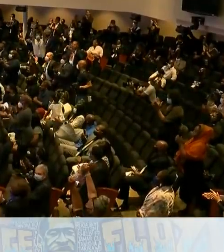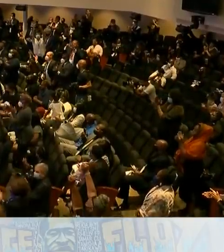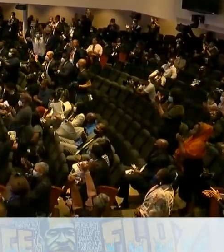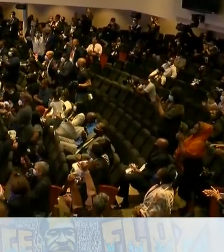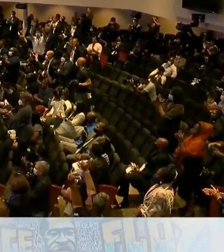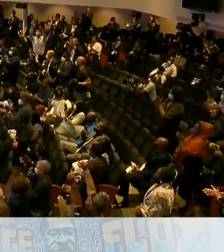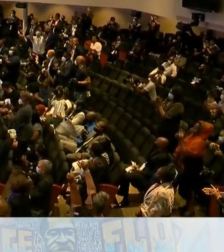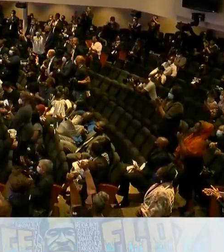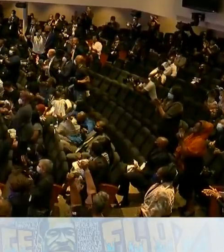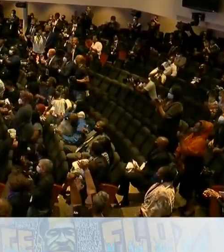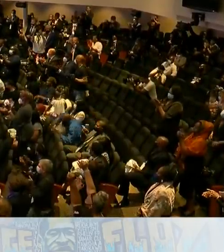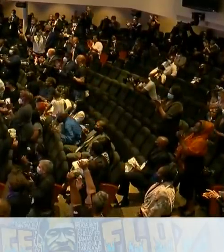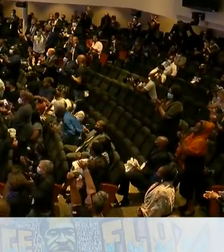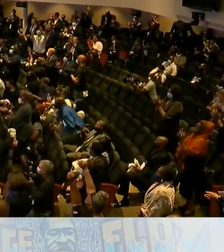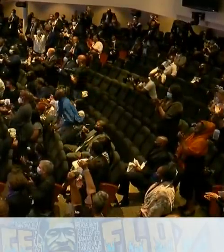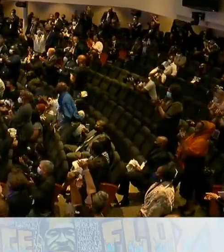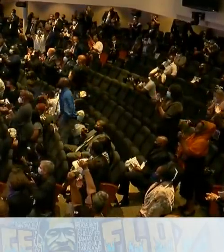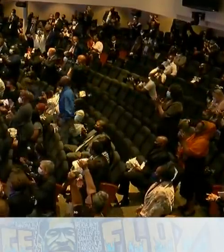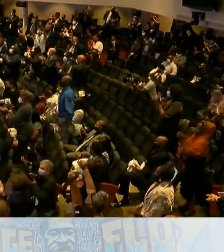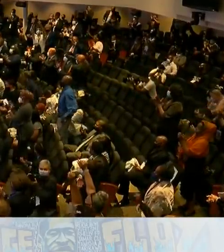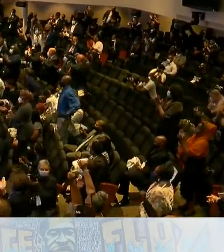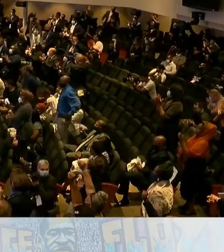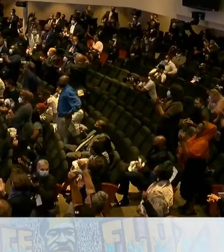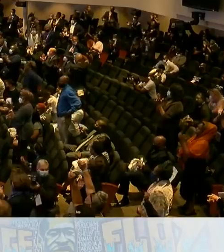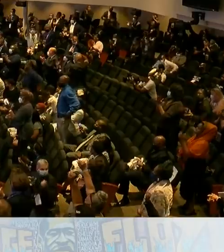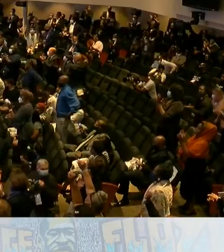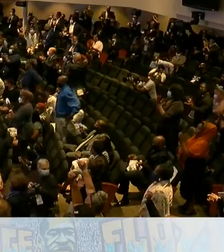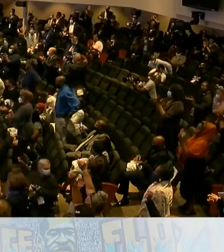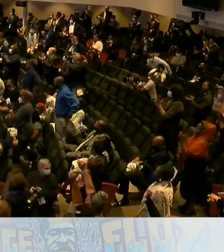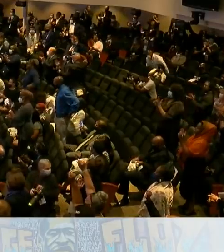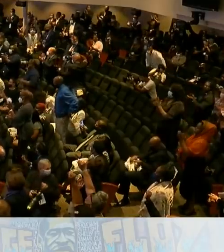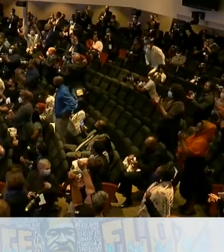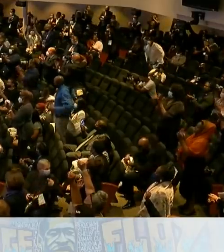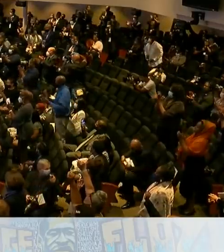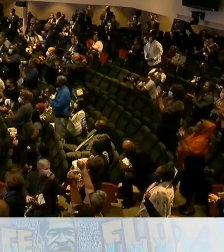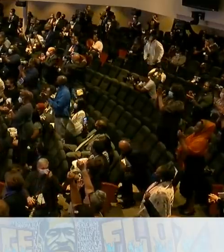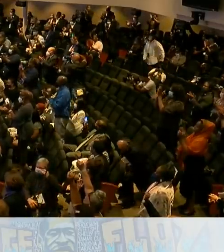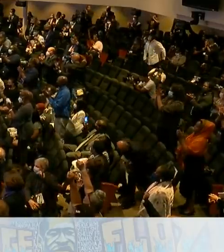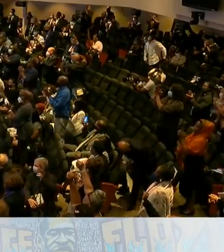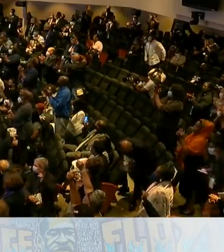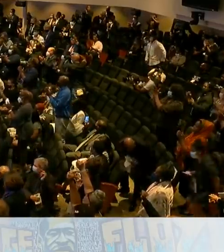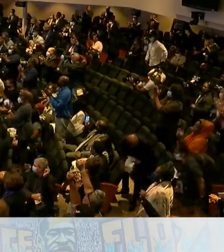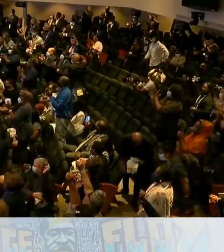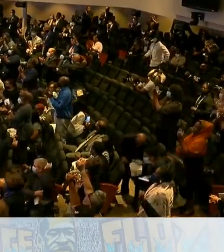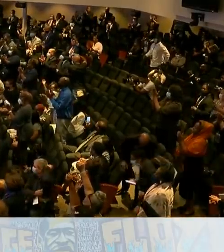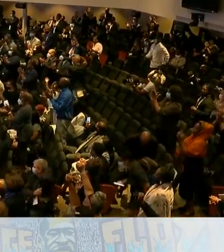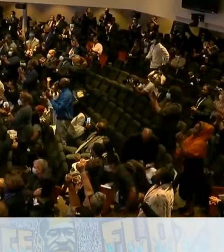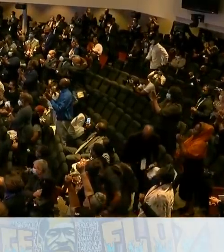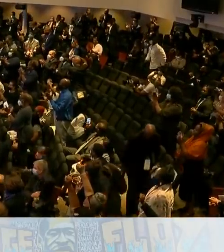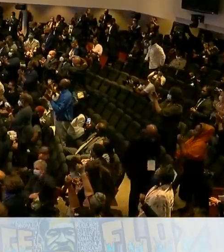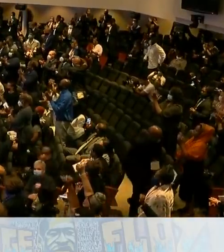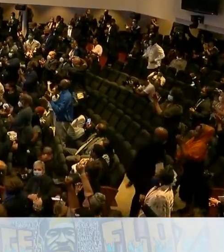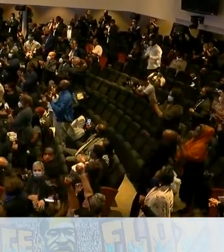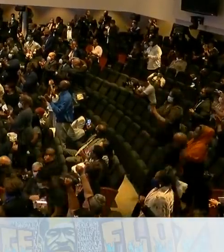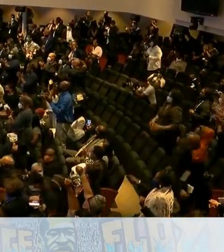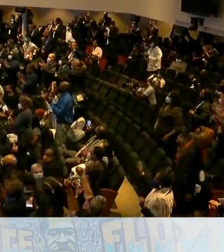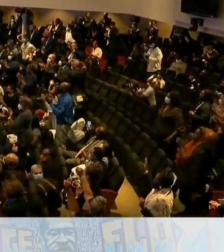VIDEO. WE CANNOT COOPERATE WITH EVIL. WE CANNOT COOPERATE WITH